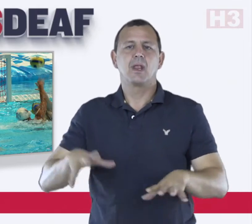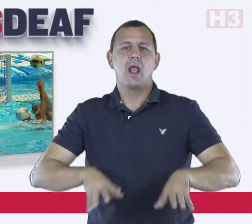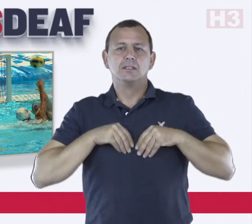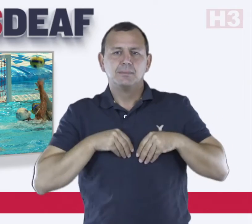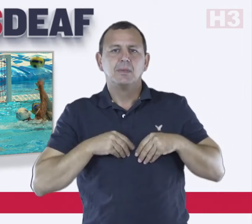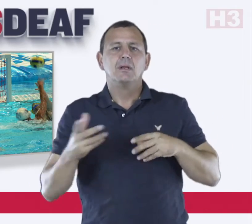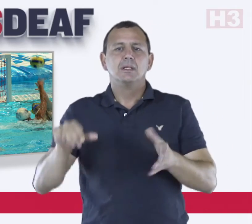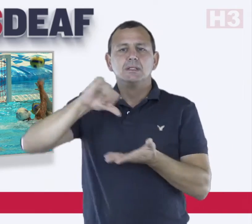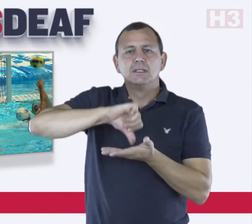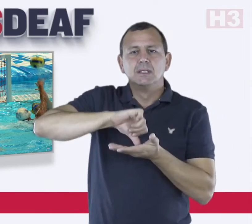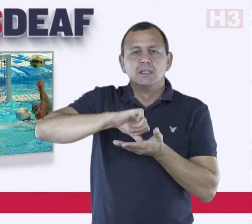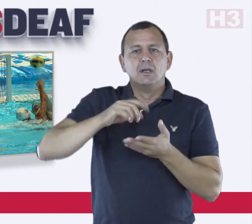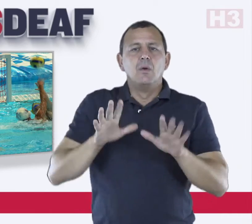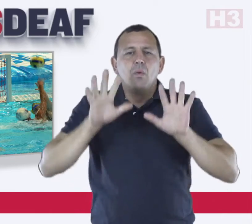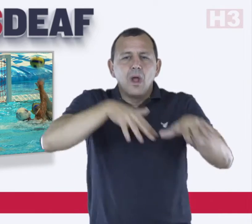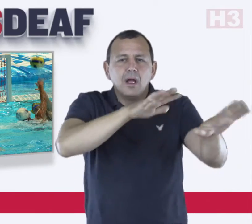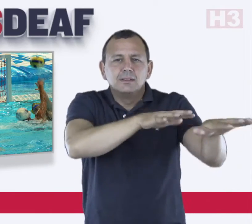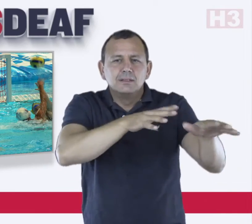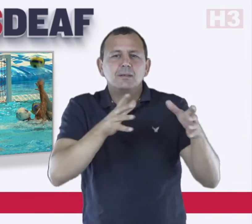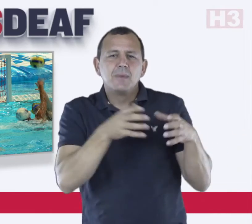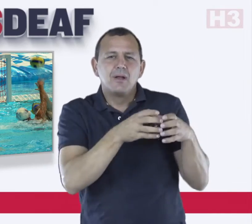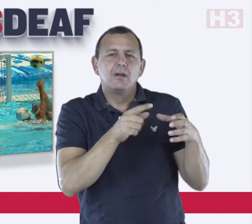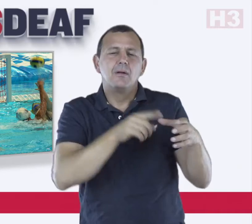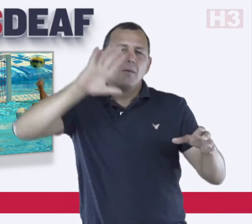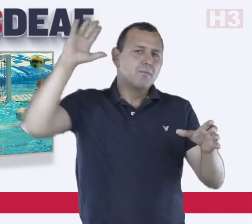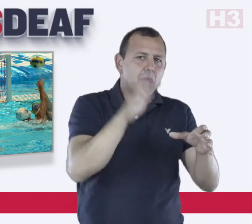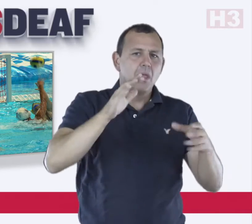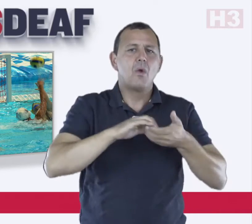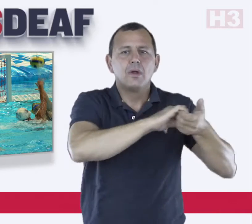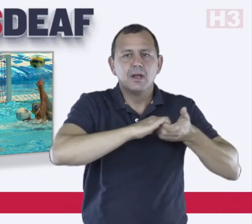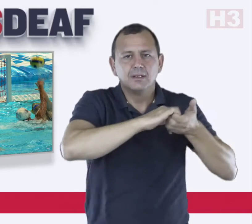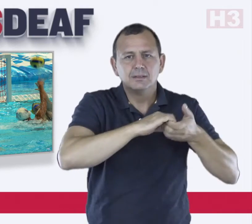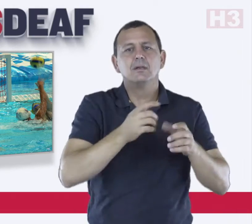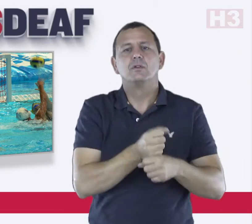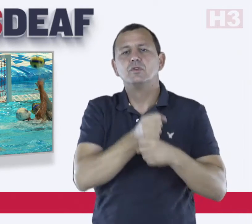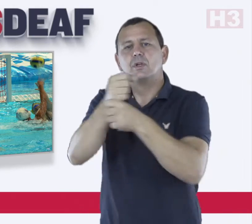She accepted the city’s water polo club’s invitation